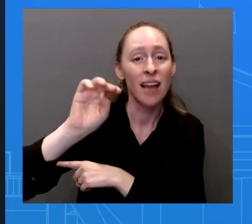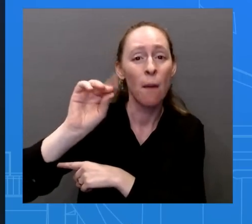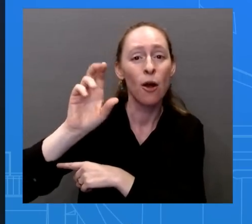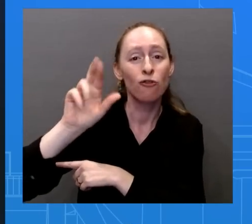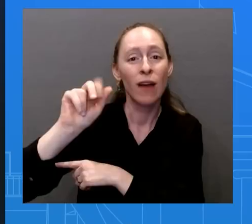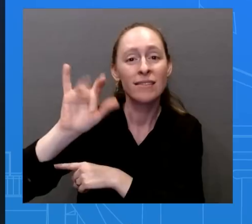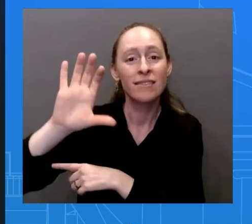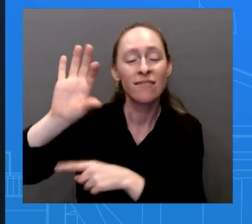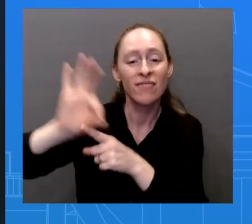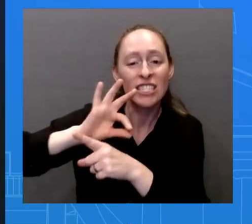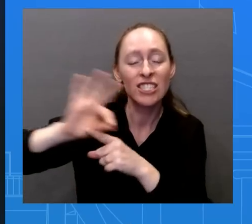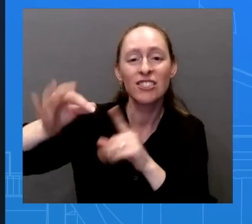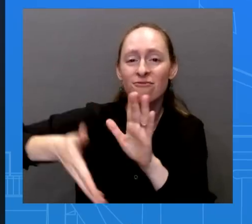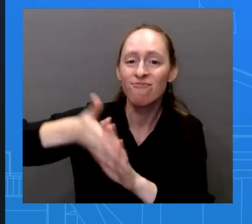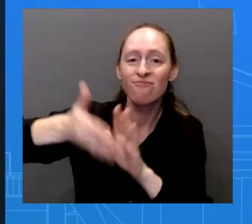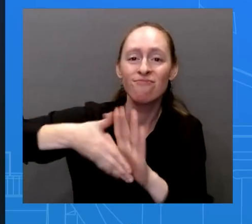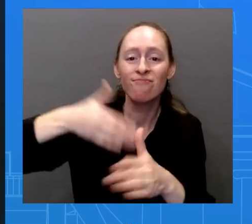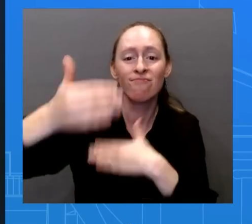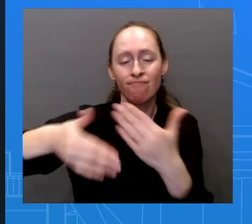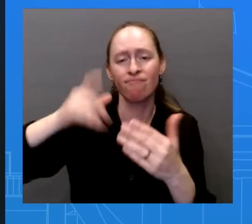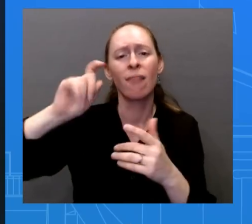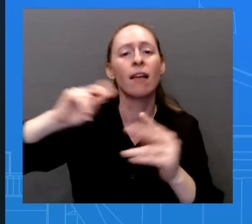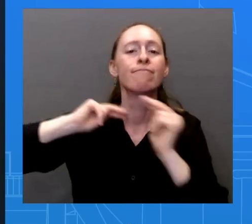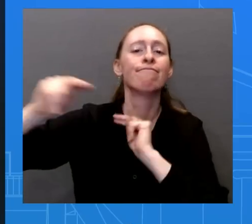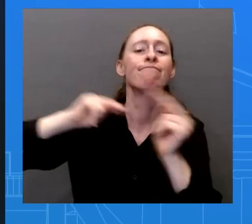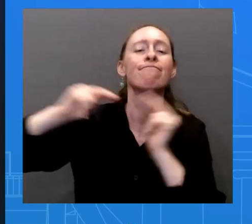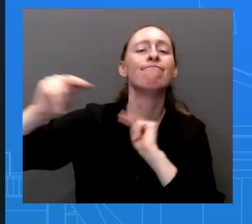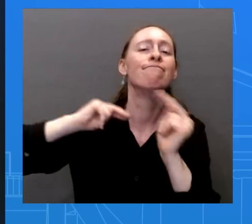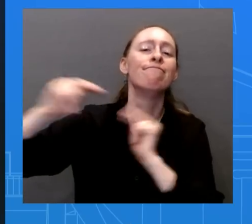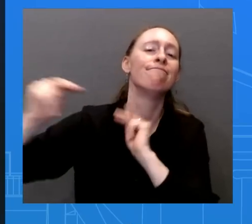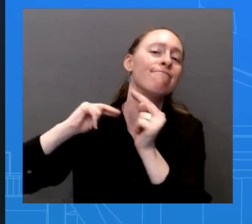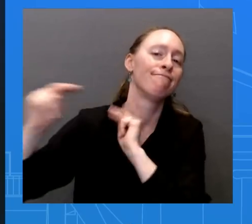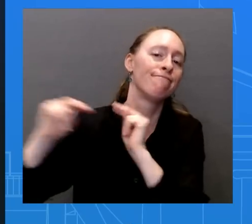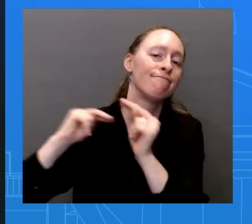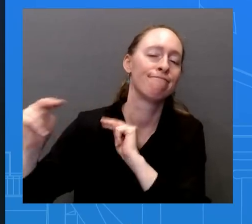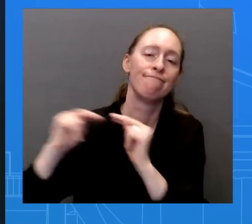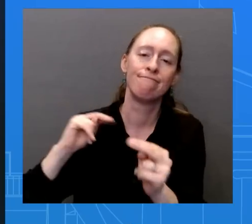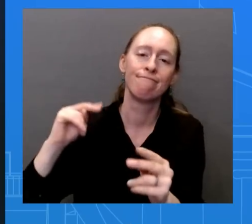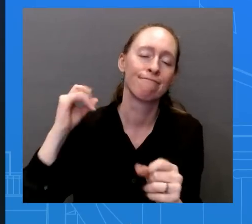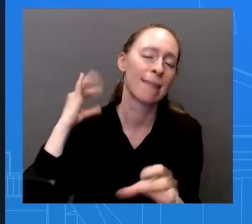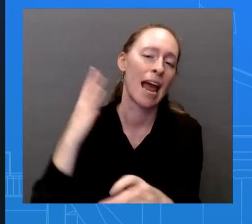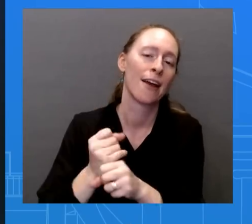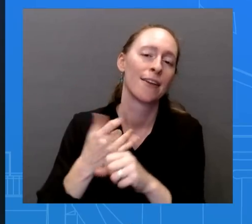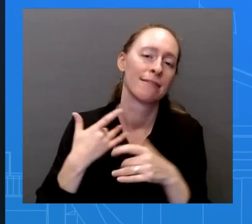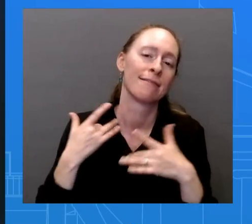this is nothing new; we've seen this before -- and have often been -- have often been acrimonious.